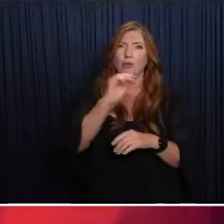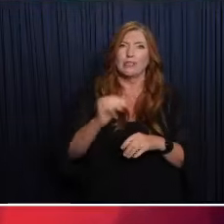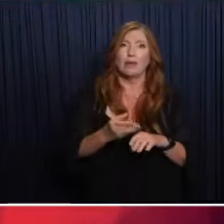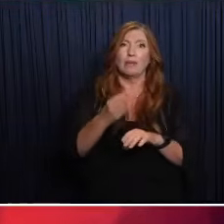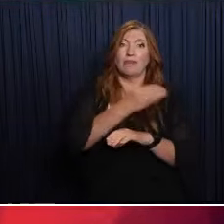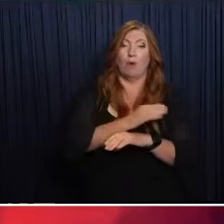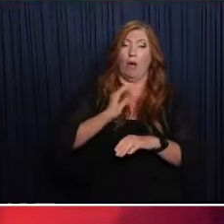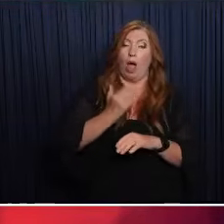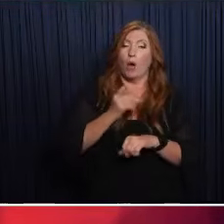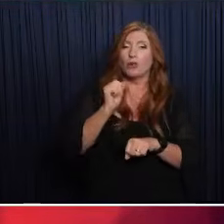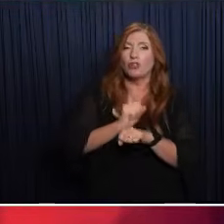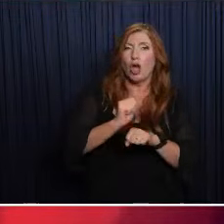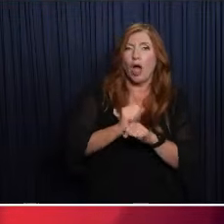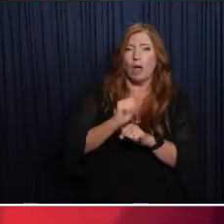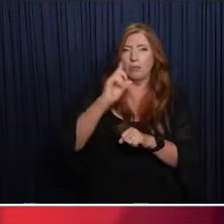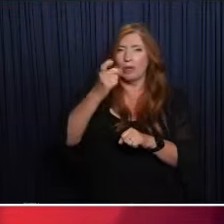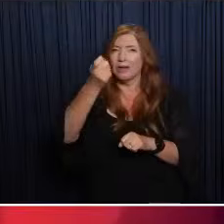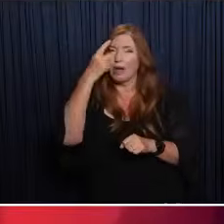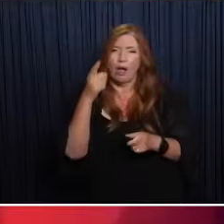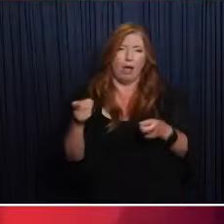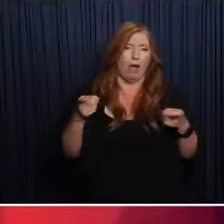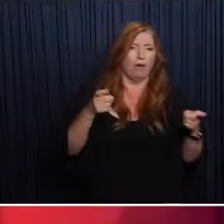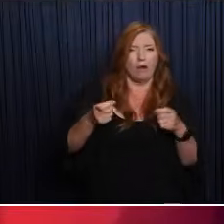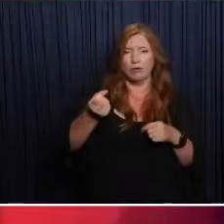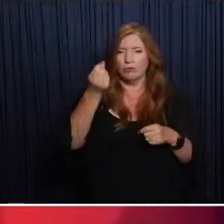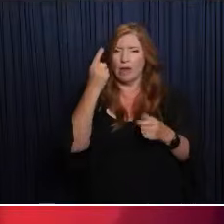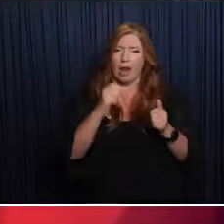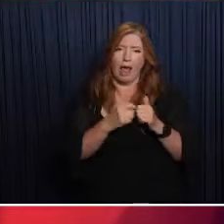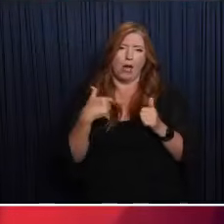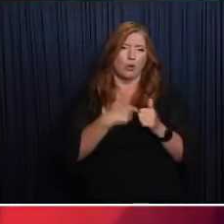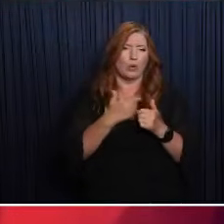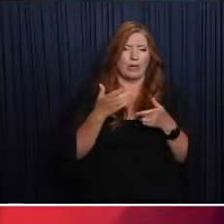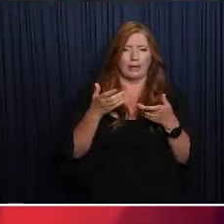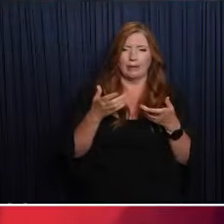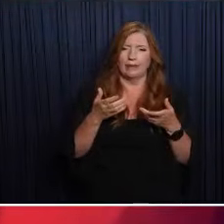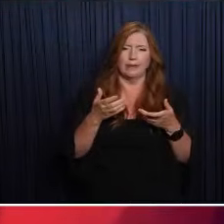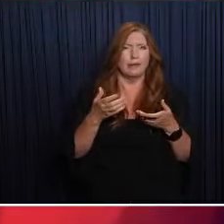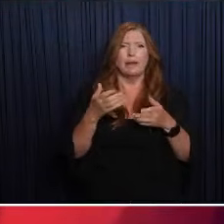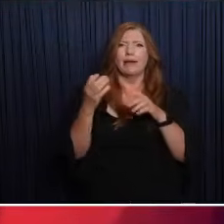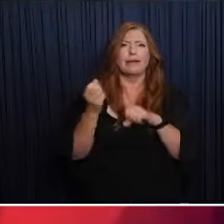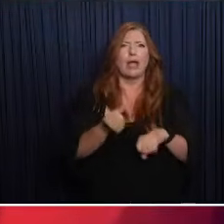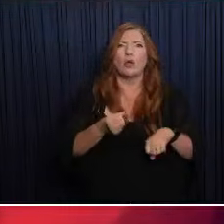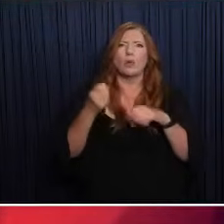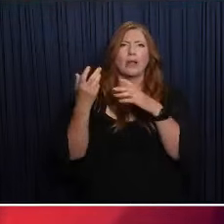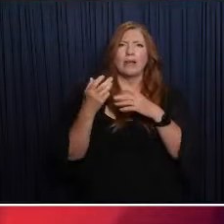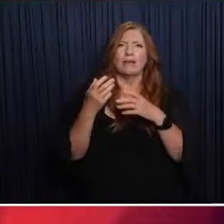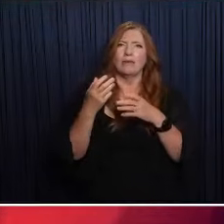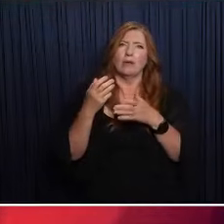INFLATION WAS UP TO 9.5%. OUR JOB IS TO GOVERN AND DO A BETTER JOB AND UNDERSTANDING HOW